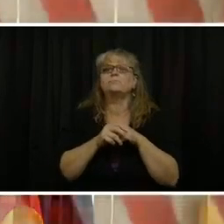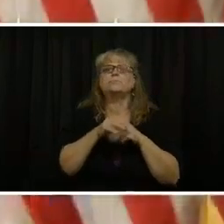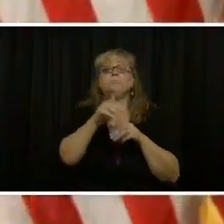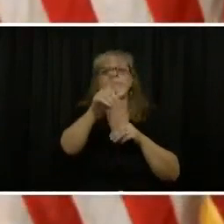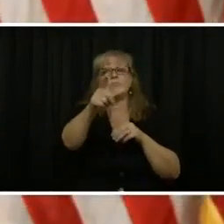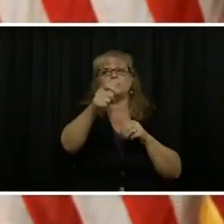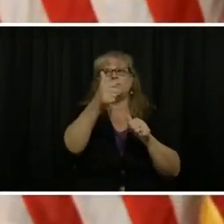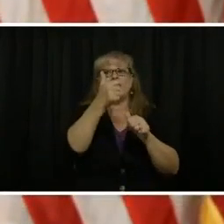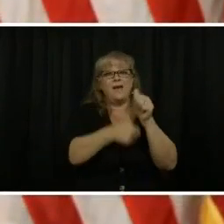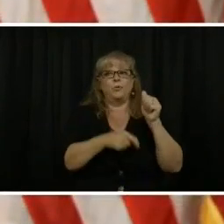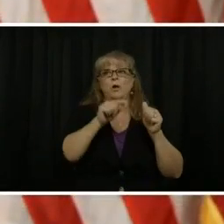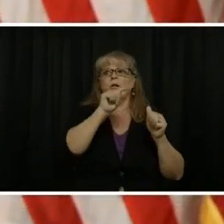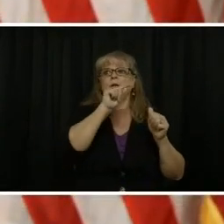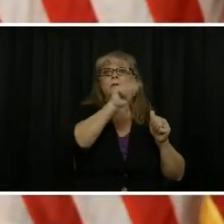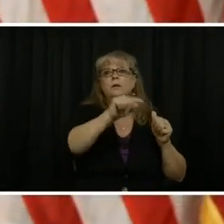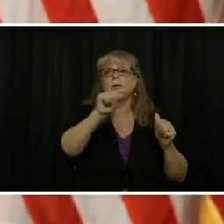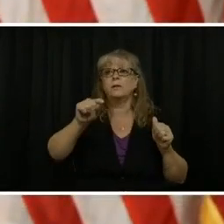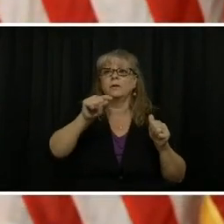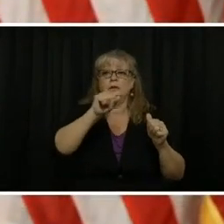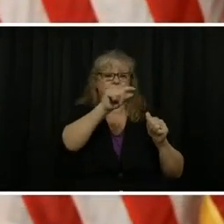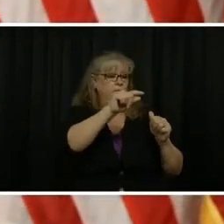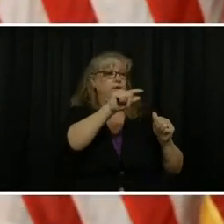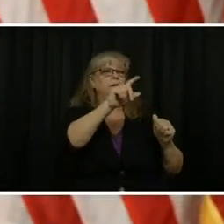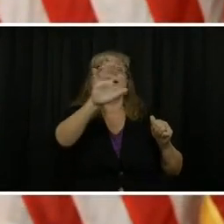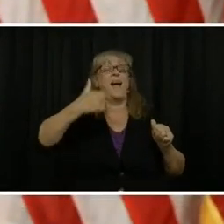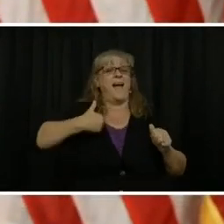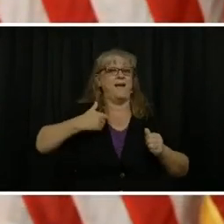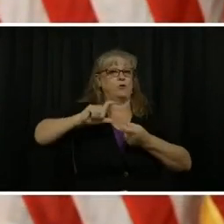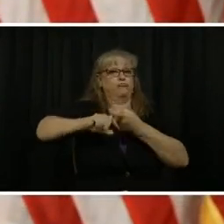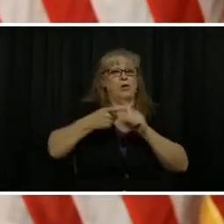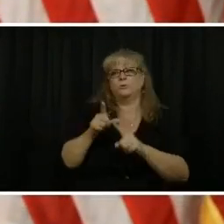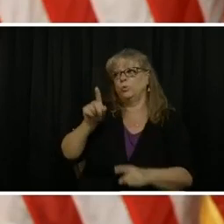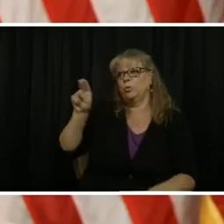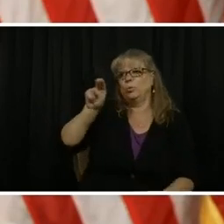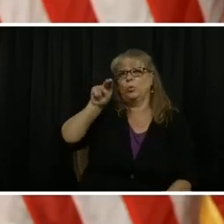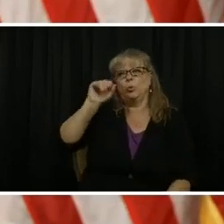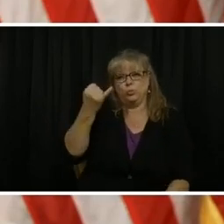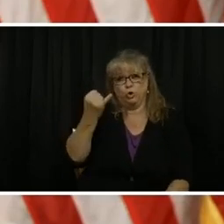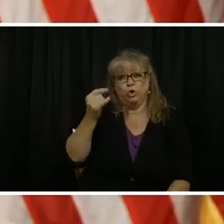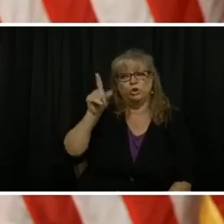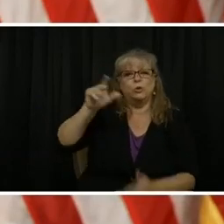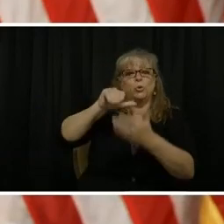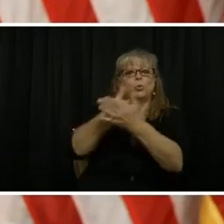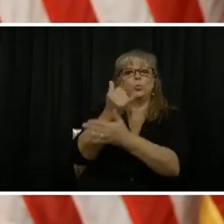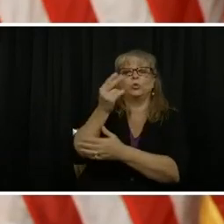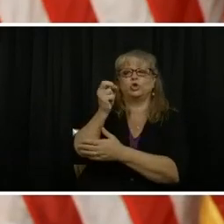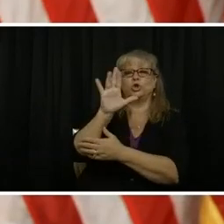CHAOTIC. LITERALLY, EVERYBODY HAS ANYBODY INTERESTED.